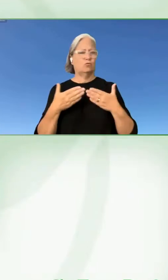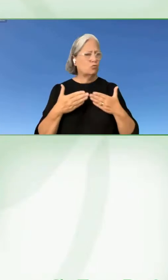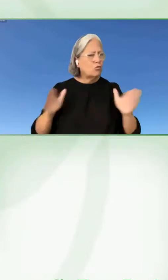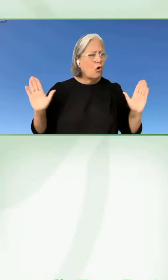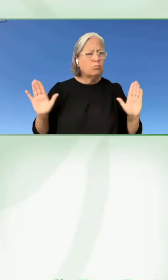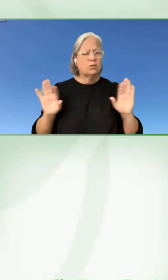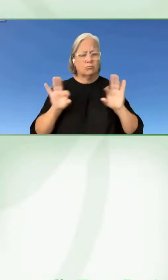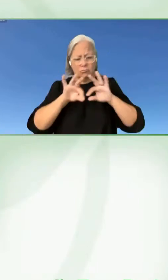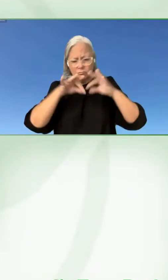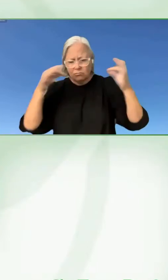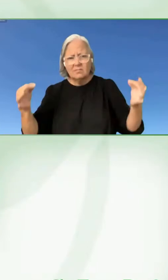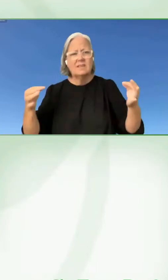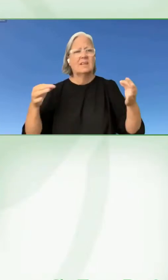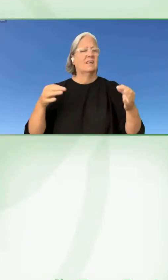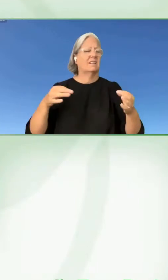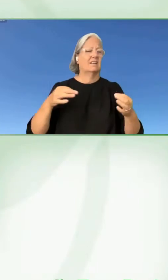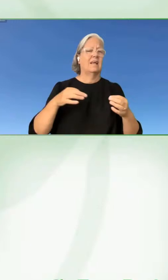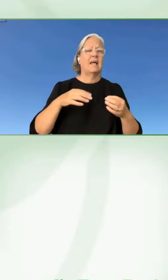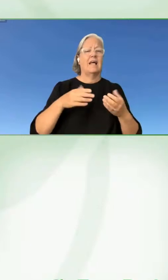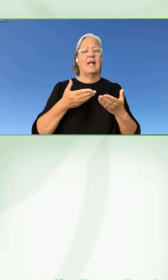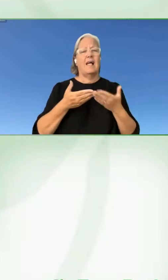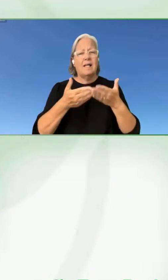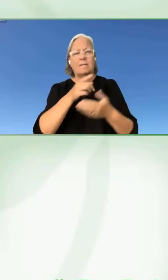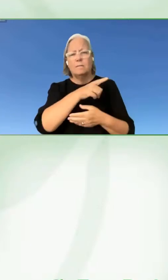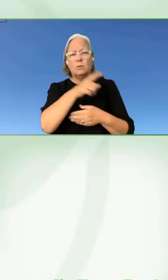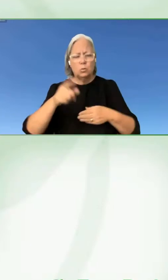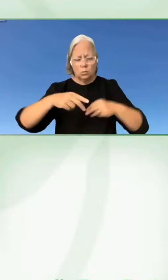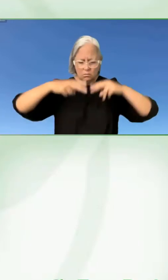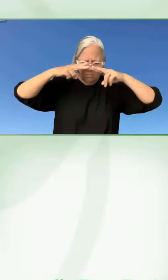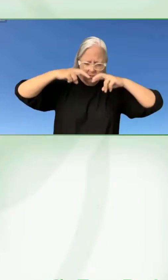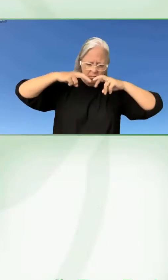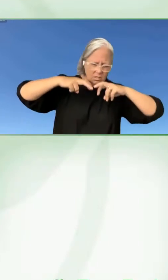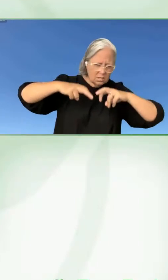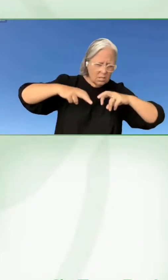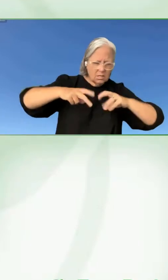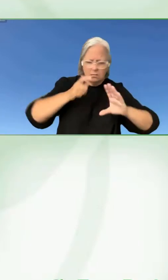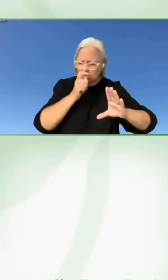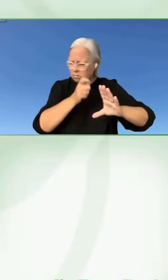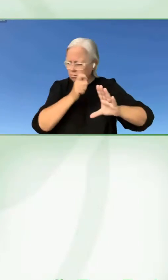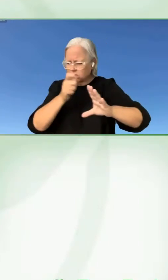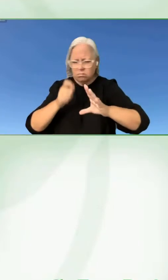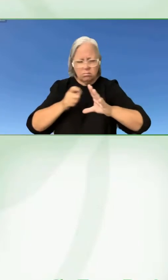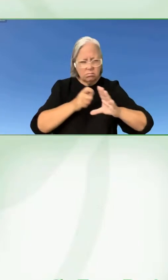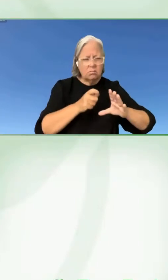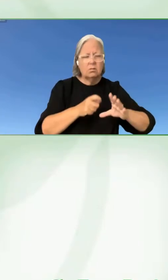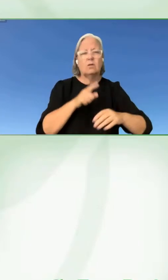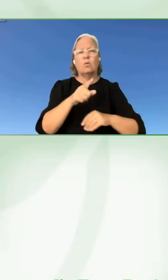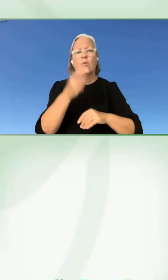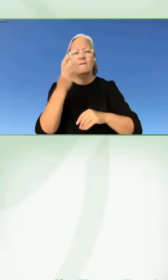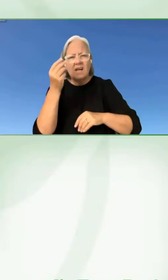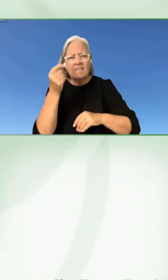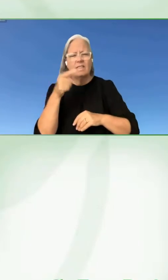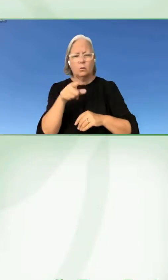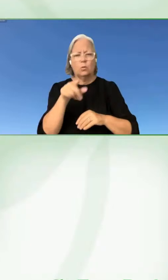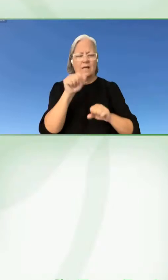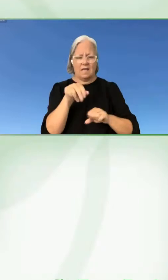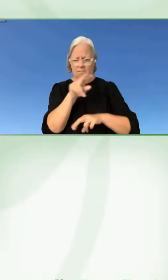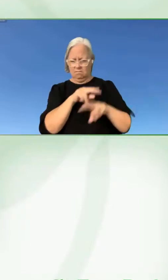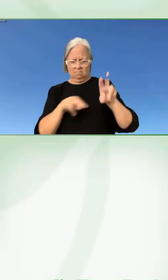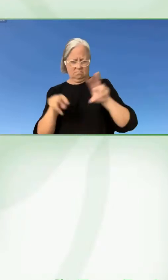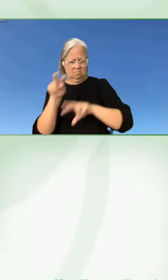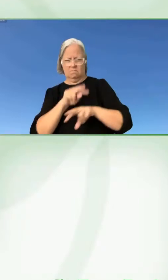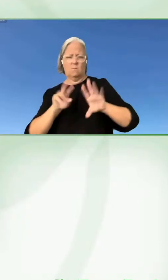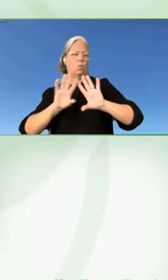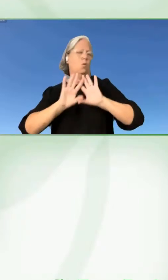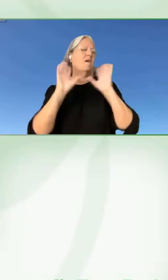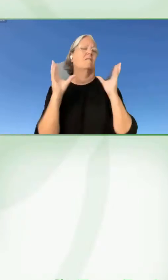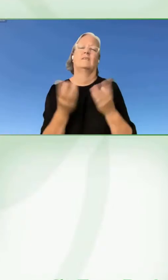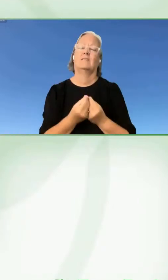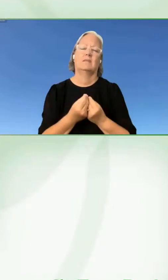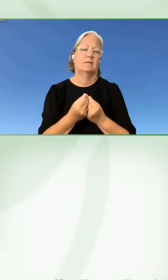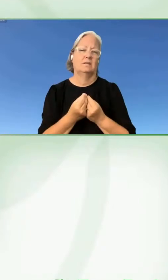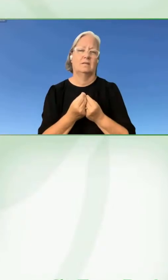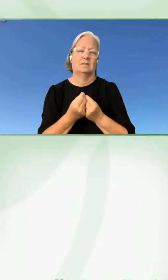it helps you analyse and financially manage social systems to see whatever, whoever gets